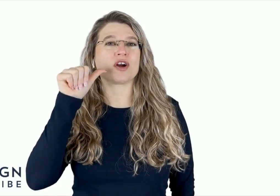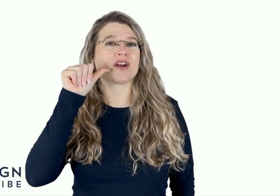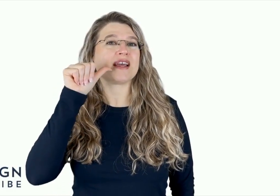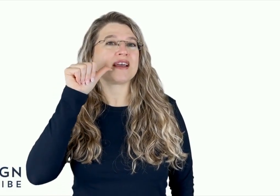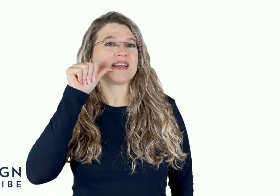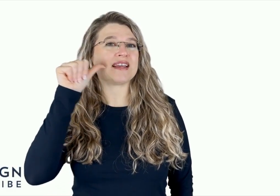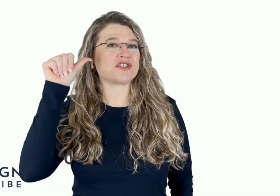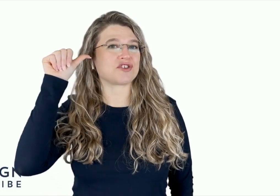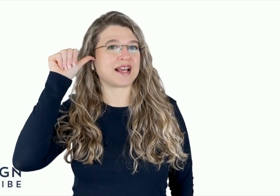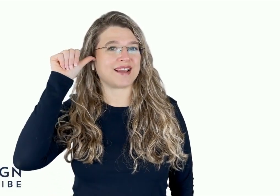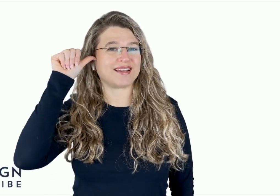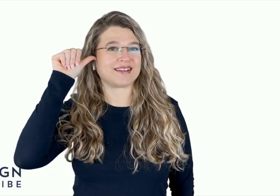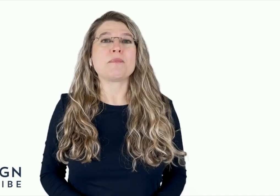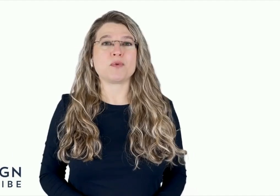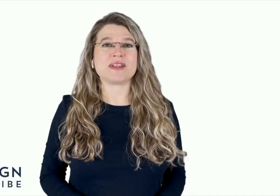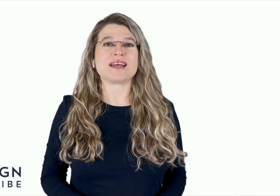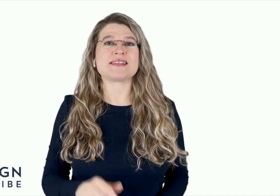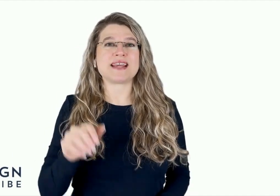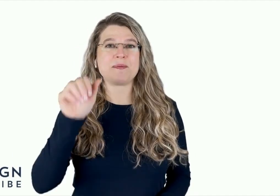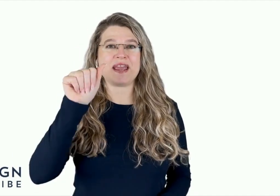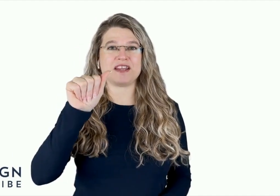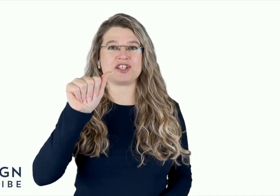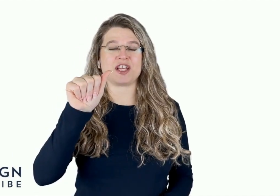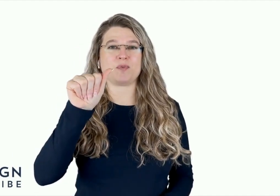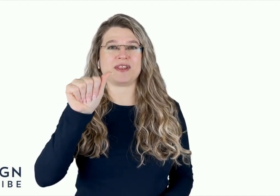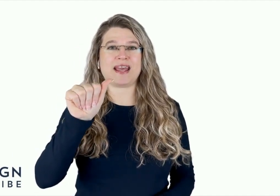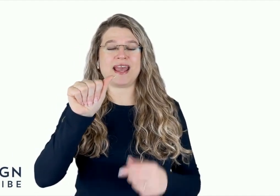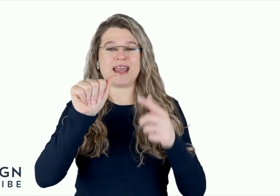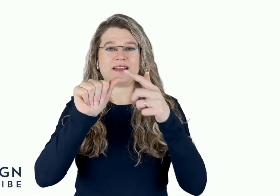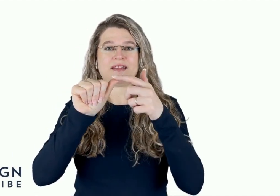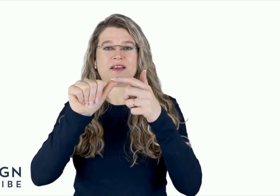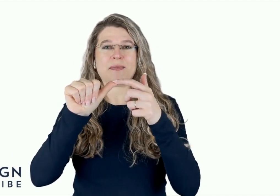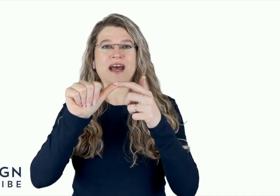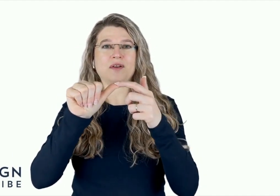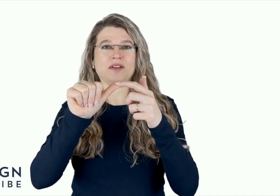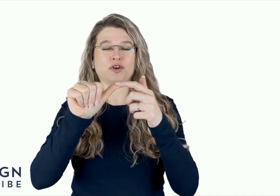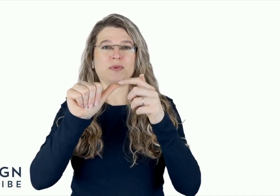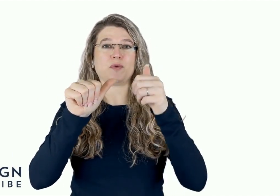word need. Yesterday. But with that same hand shape with the A and the thumb out a little bit